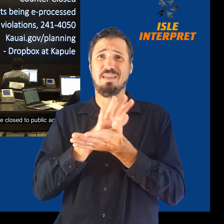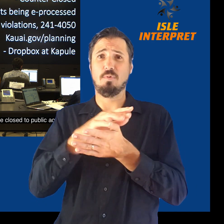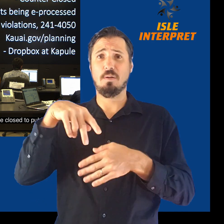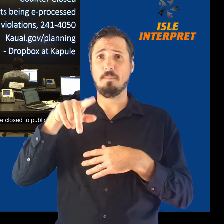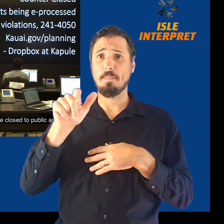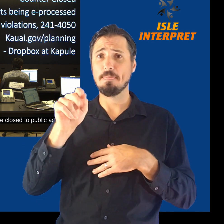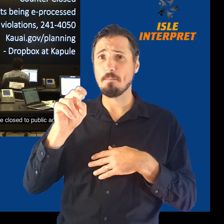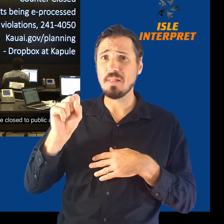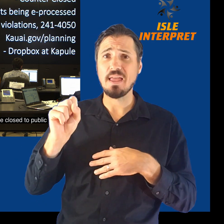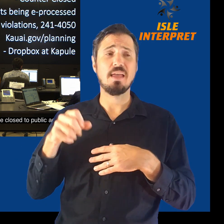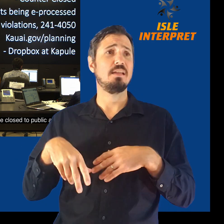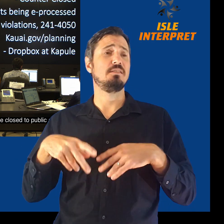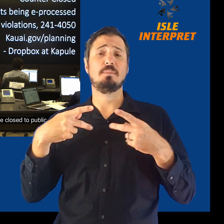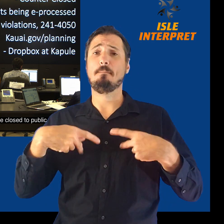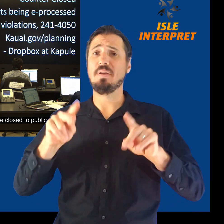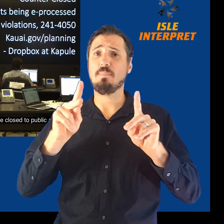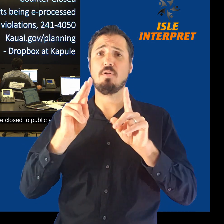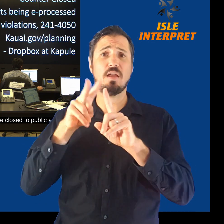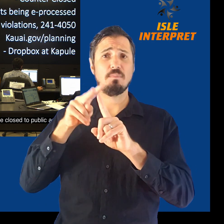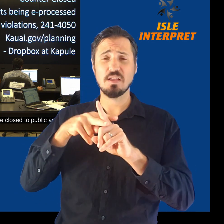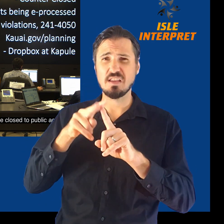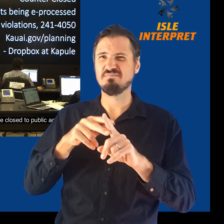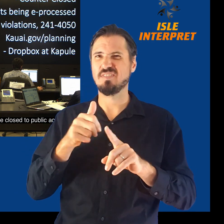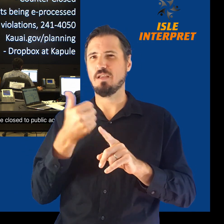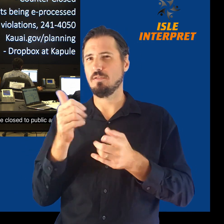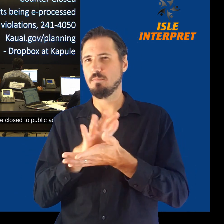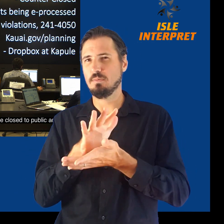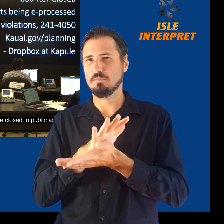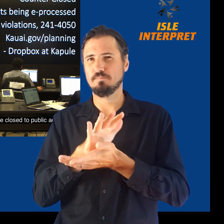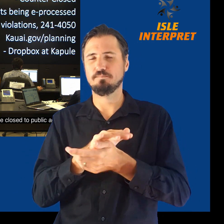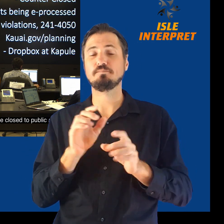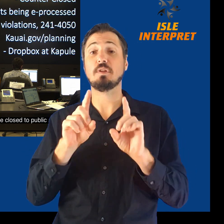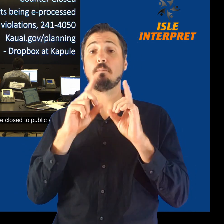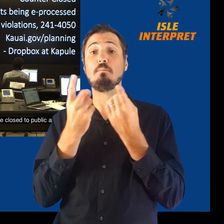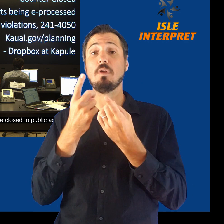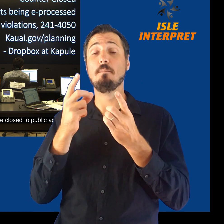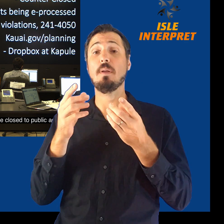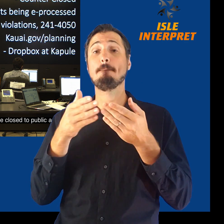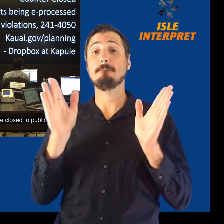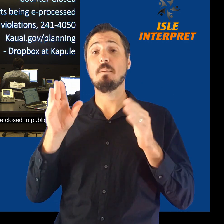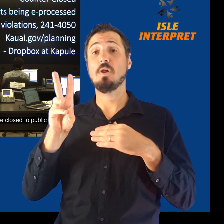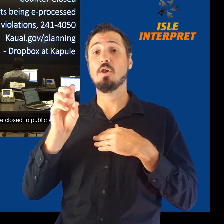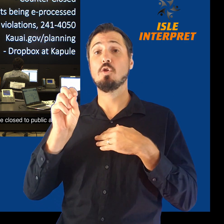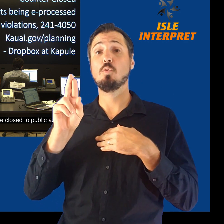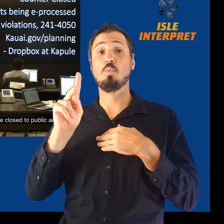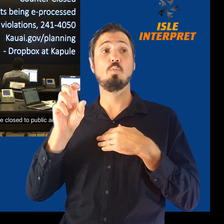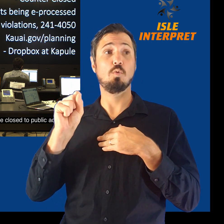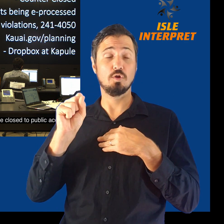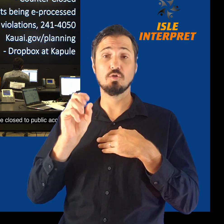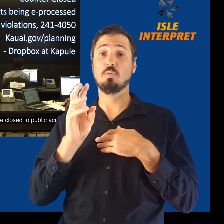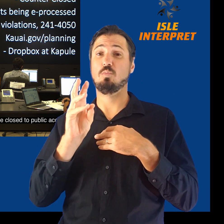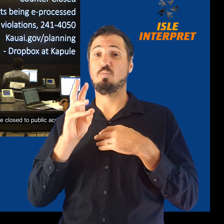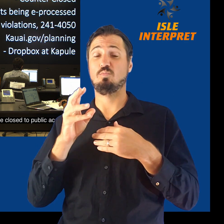The Department of Public Works Wastewater Division counter will be closed to public access and staff will be working digitally.